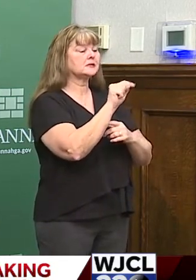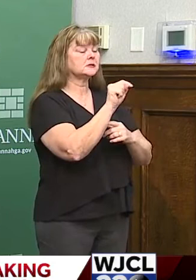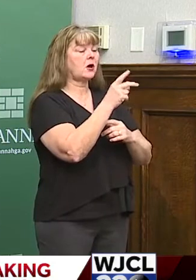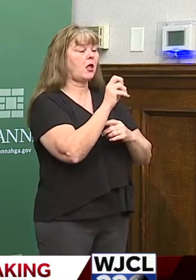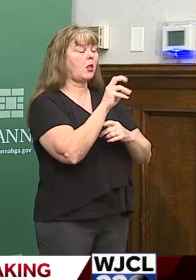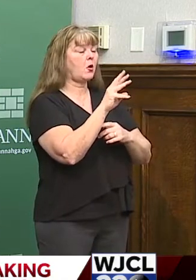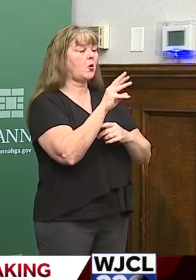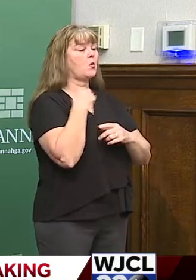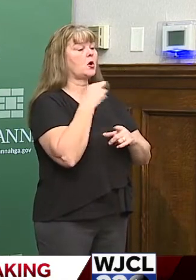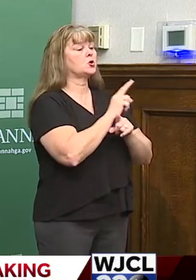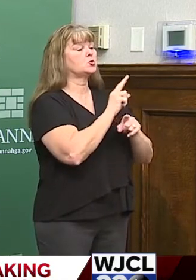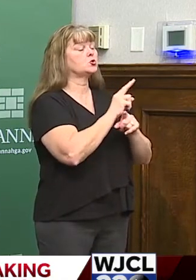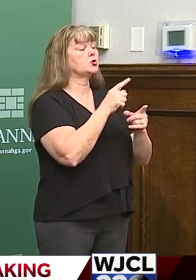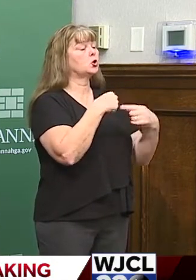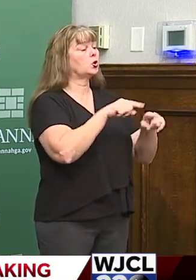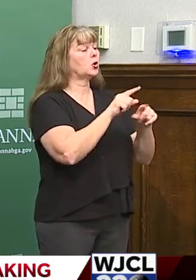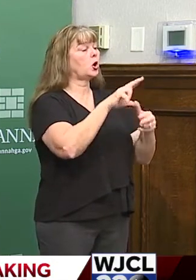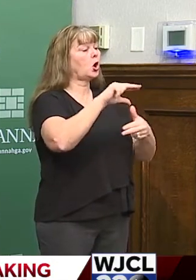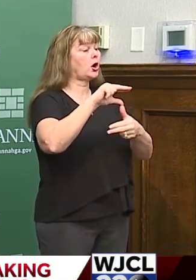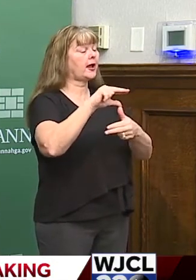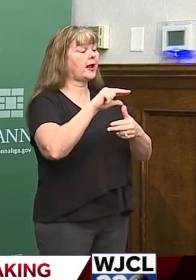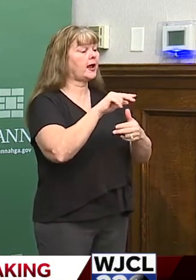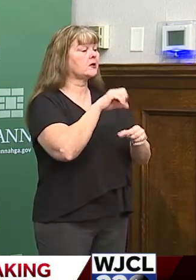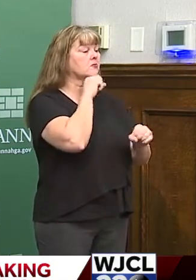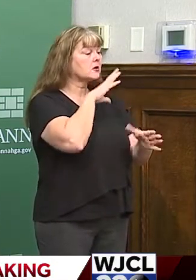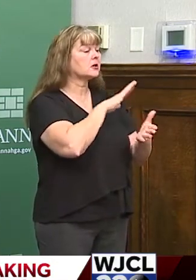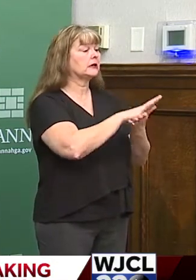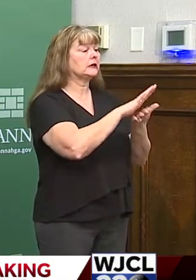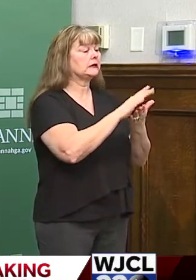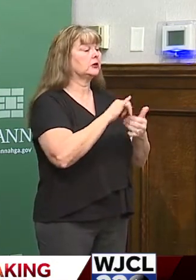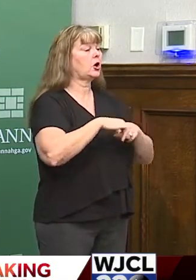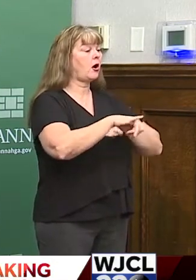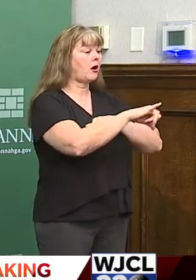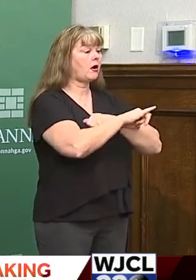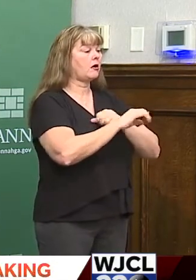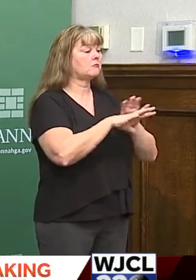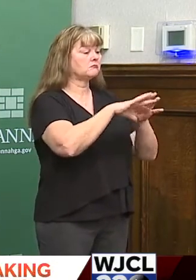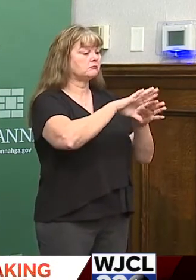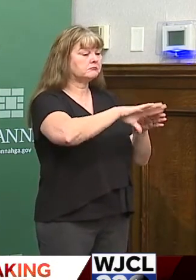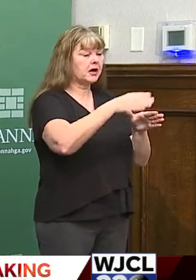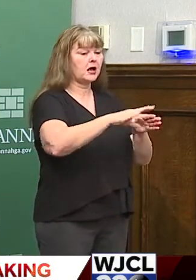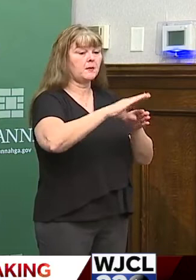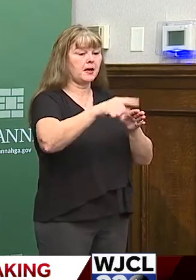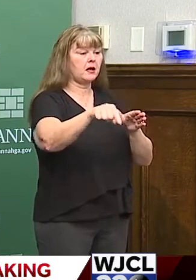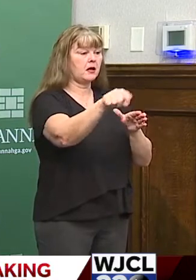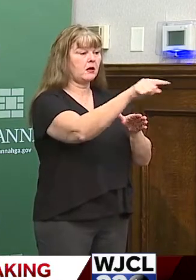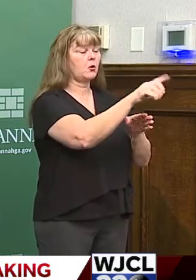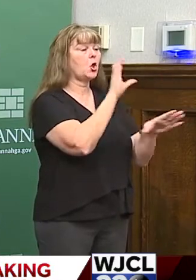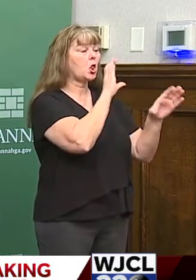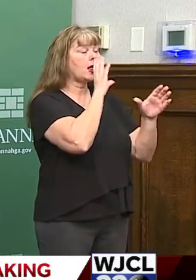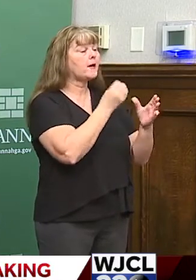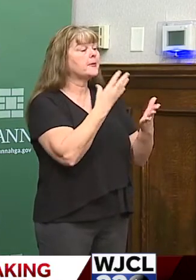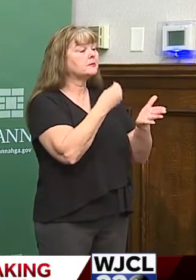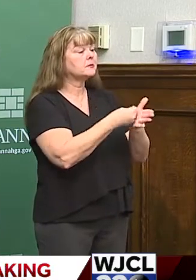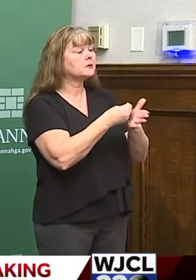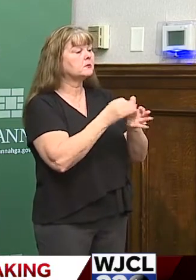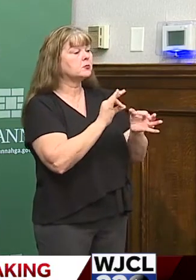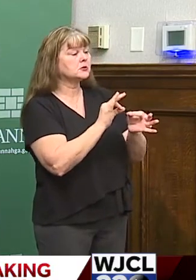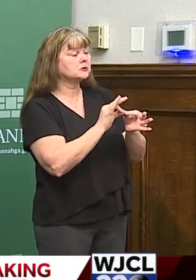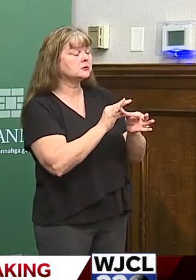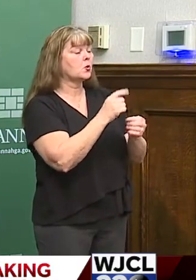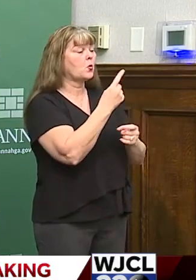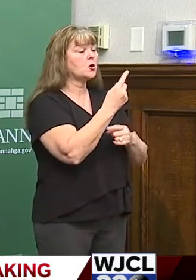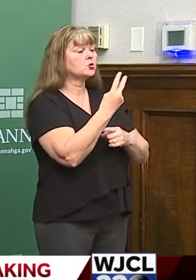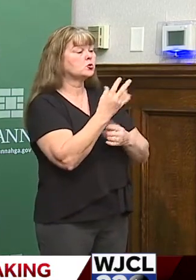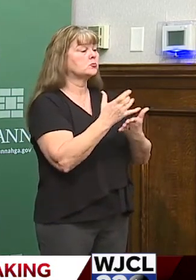WE HAVE CONTACTED A WASTE HURRICANE DEBRIS TO ALLEVIATE SOME OF THE YARD TRASH STARTING TO PILE UP.